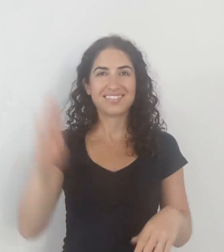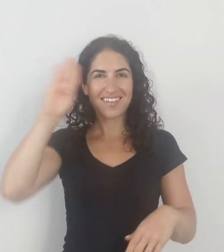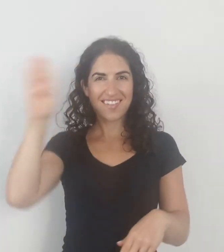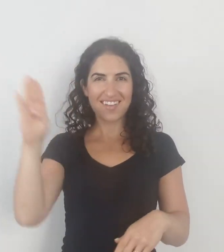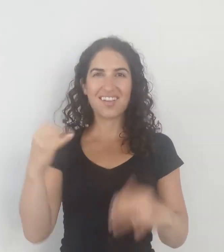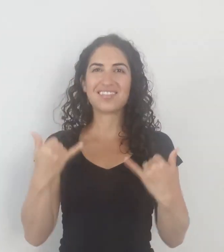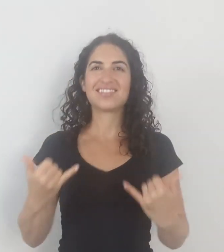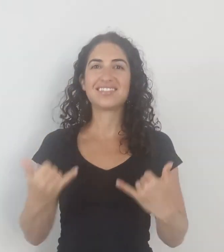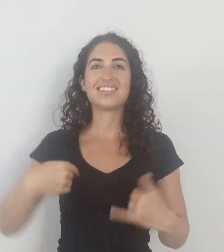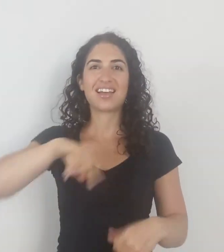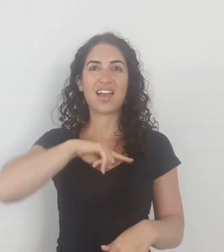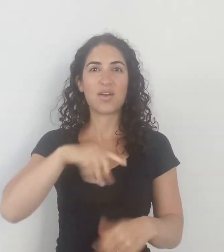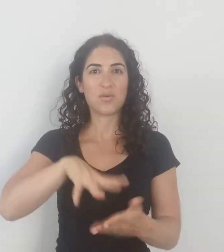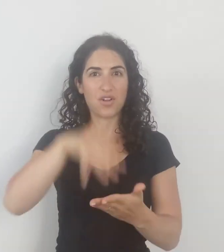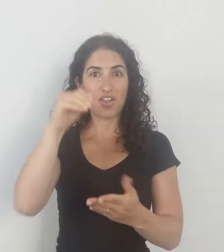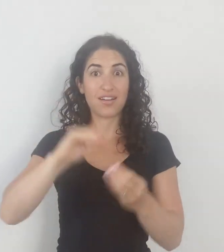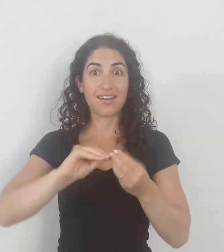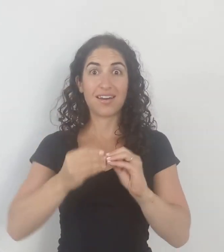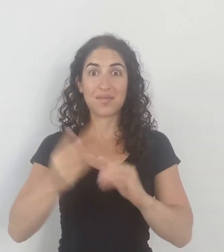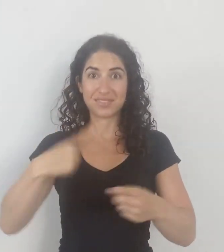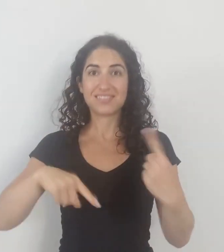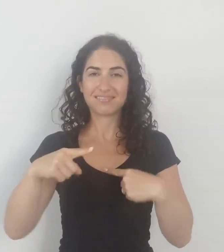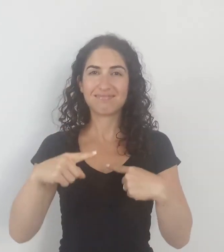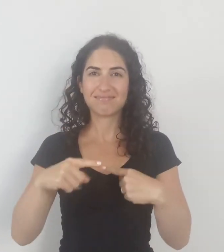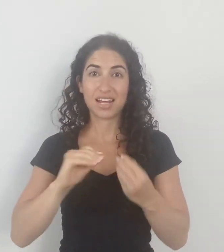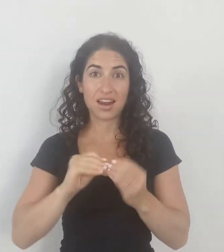Hello! Today, we are learning number signs